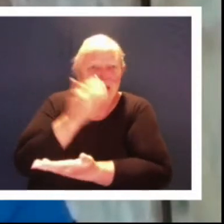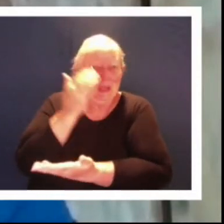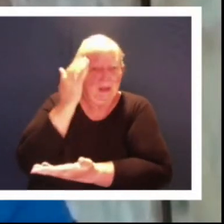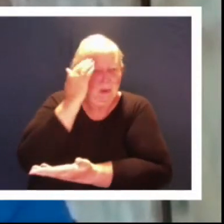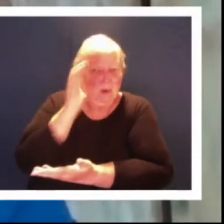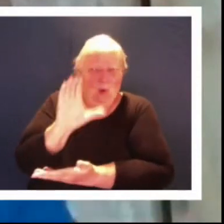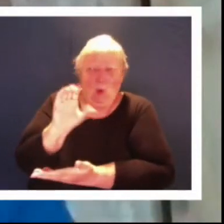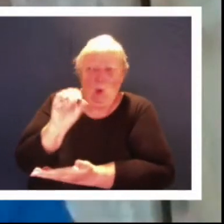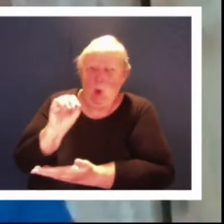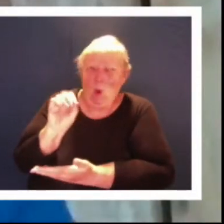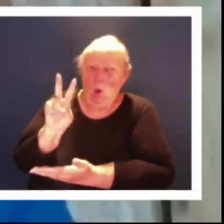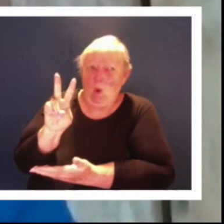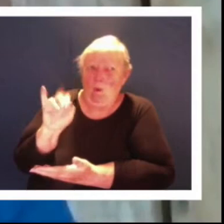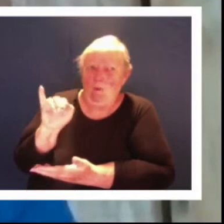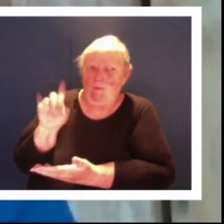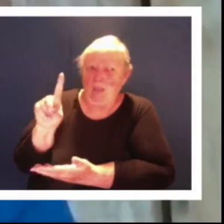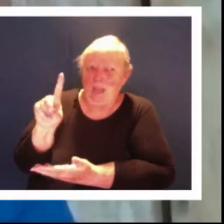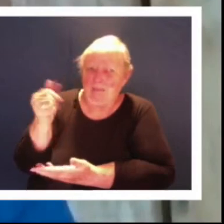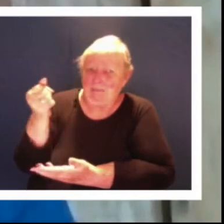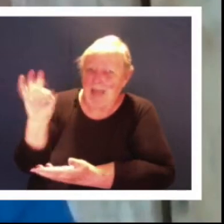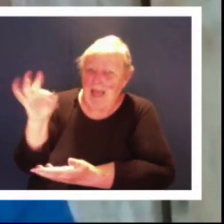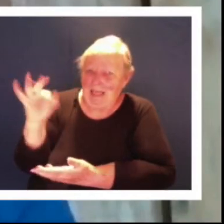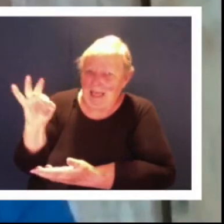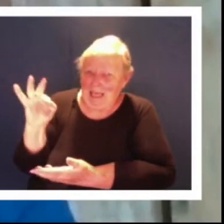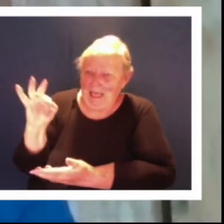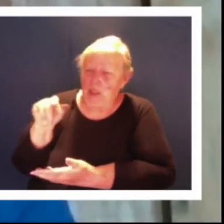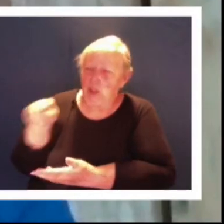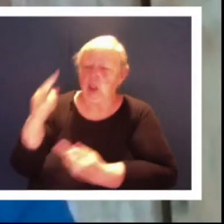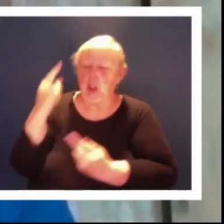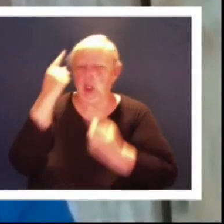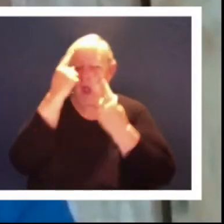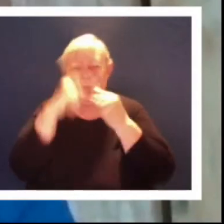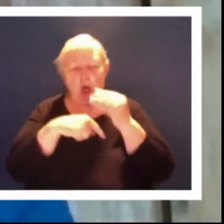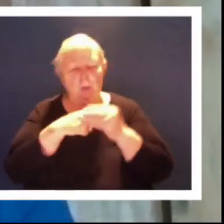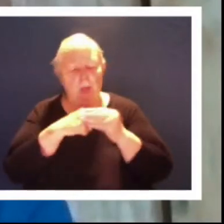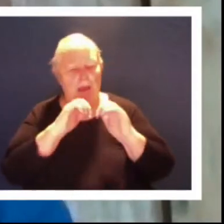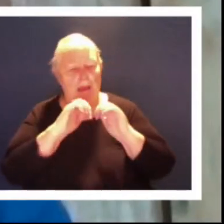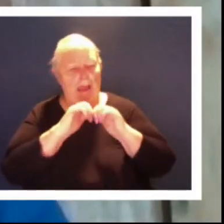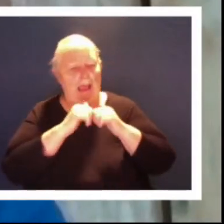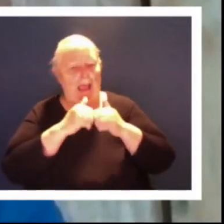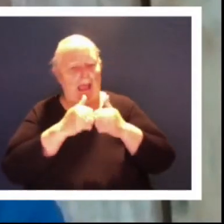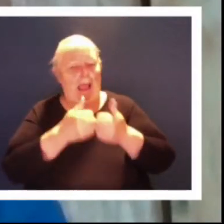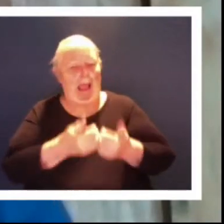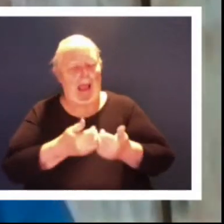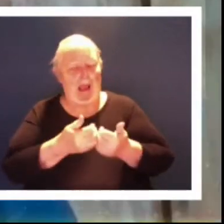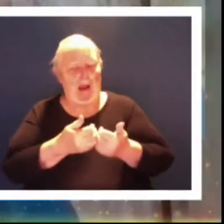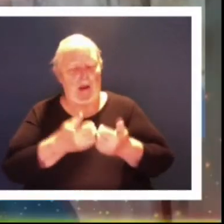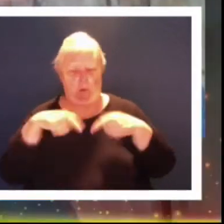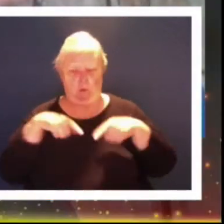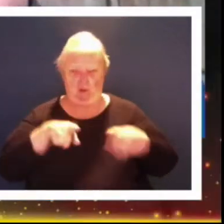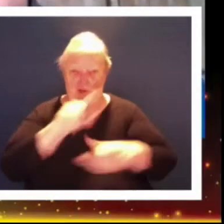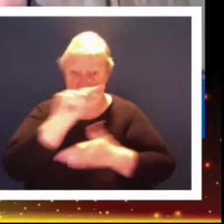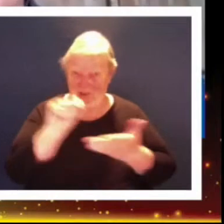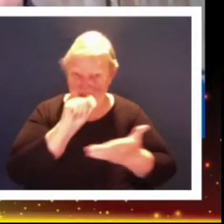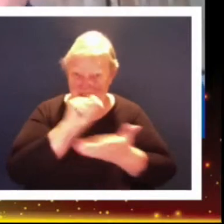she has been thinking about how we create peace within times of chaos. Anna, welcome.